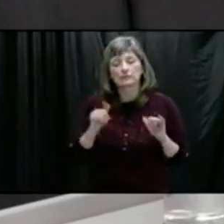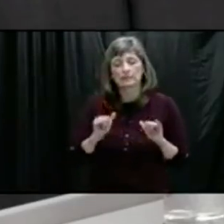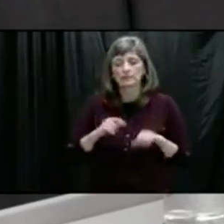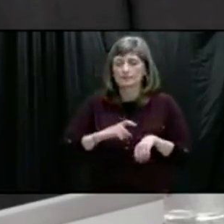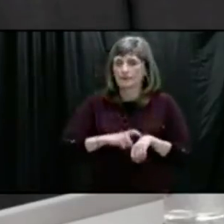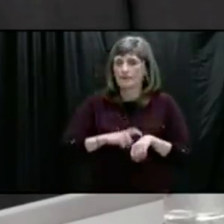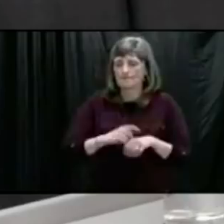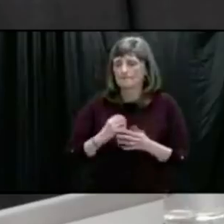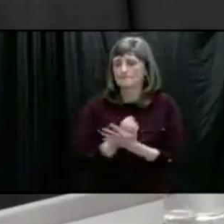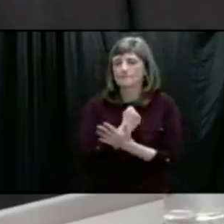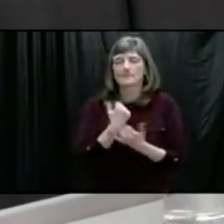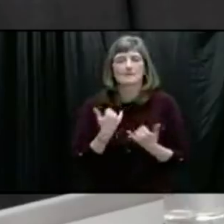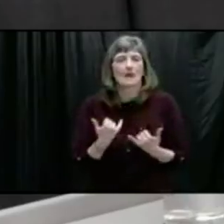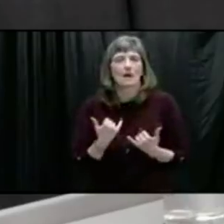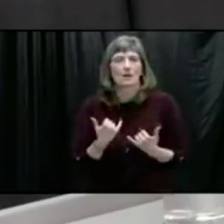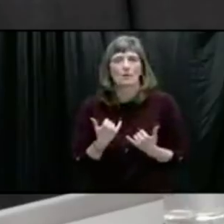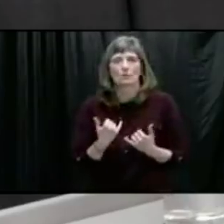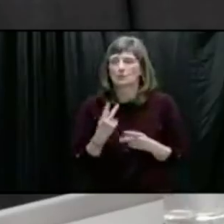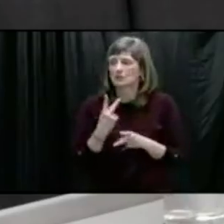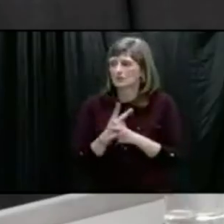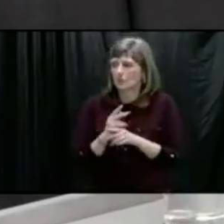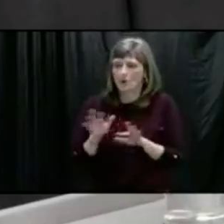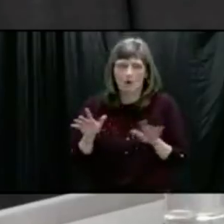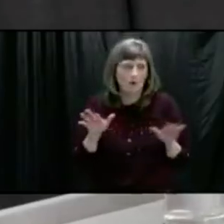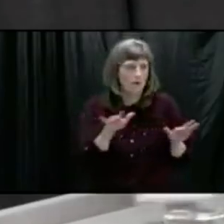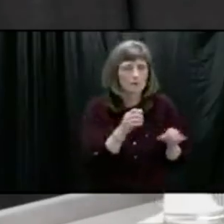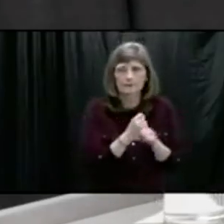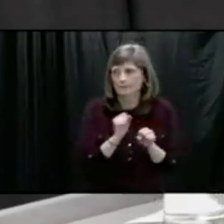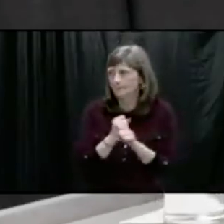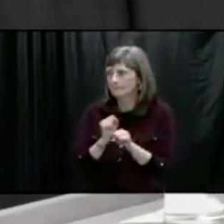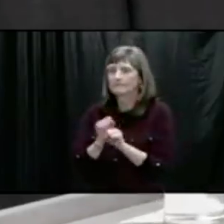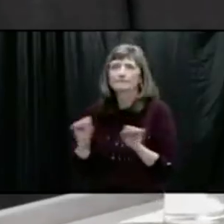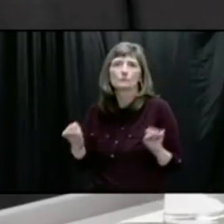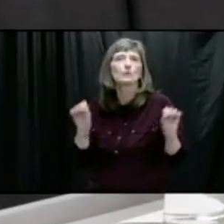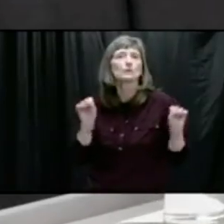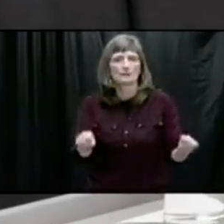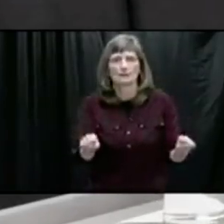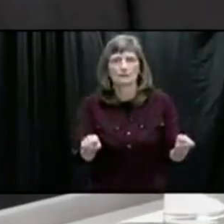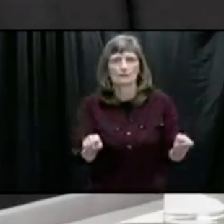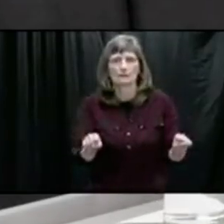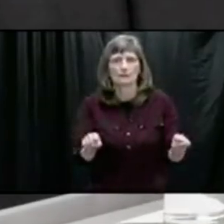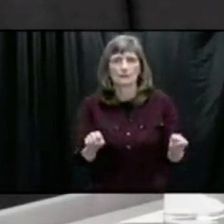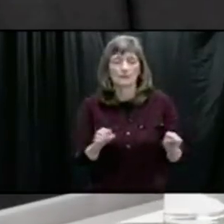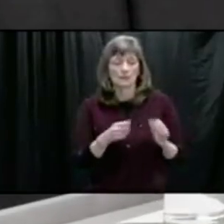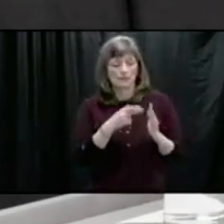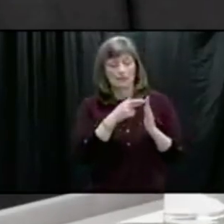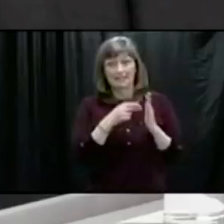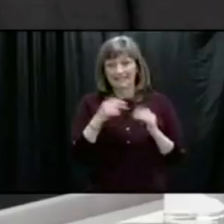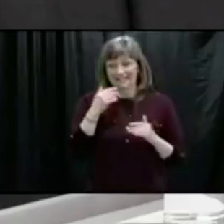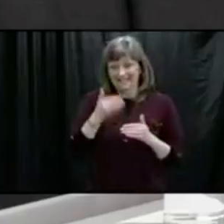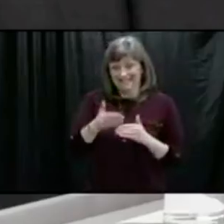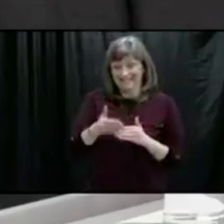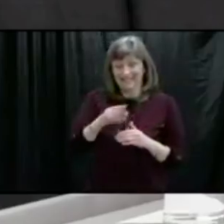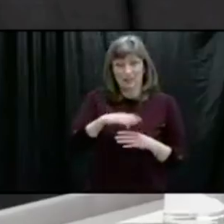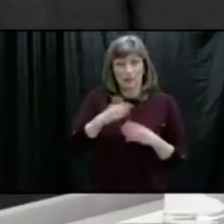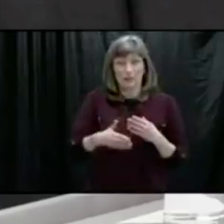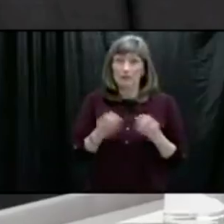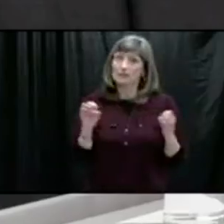REDUCE THE SPREAD OF THE VIRUS IN OUR PROVINCE AND KEEP OUR LOVED ONES AND OURSELVES SAFE.